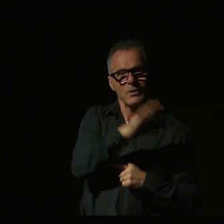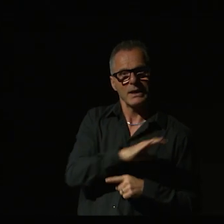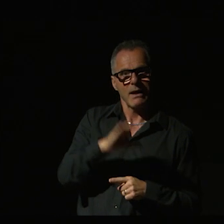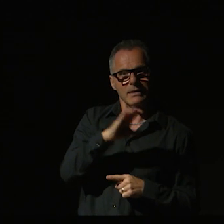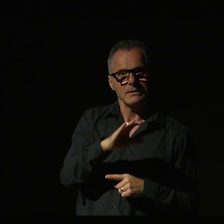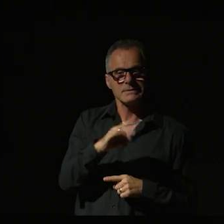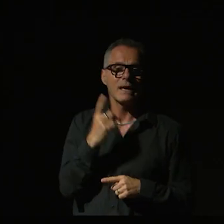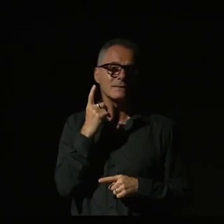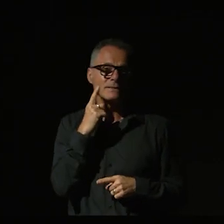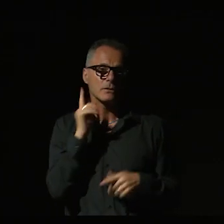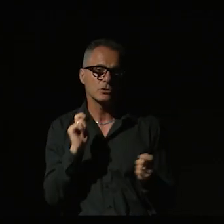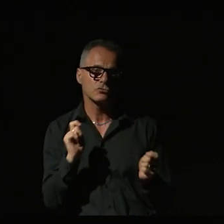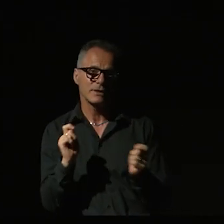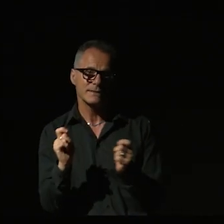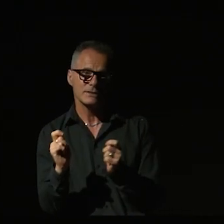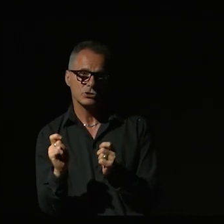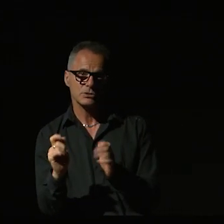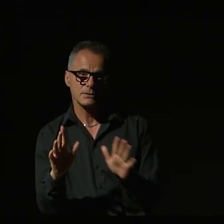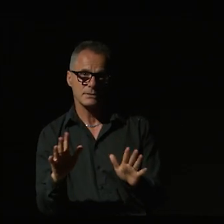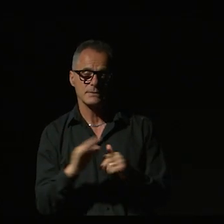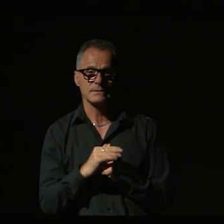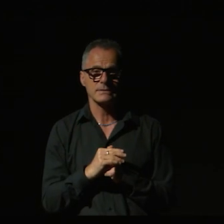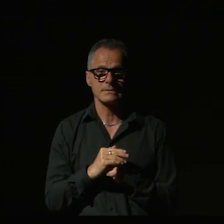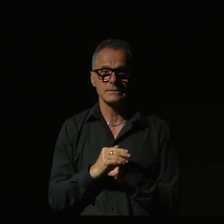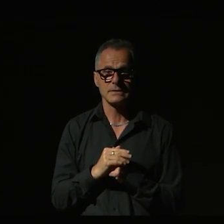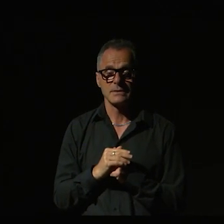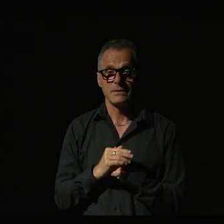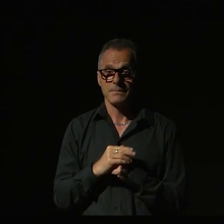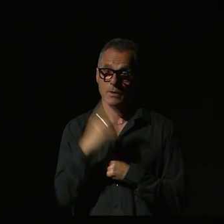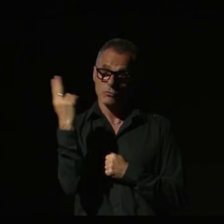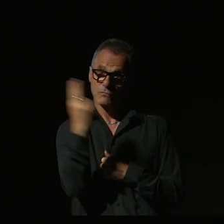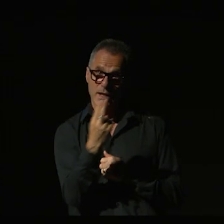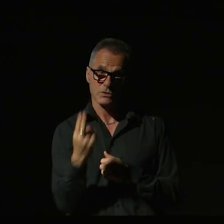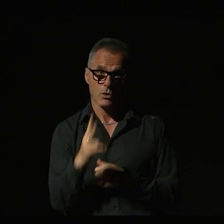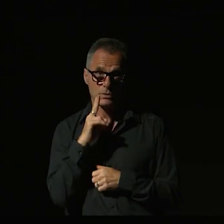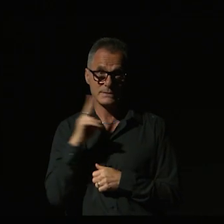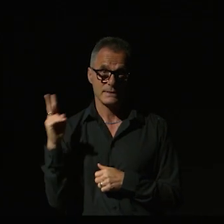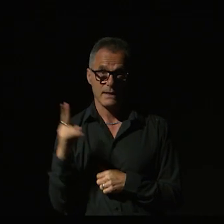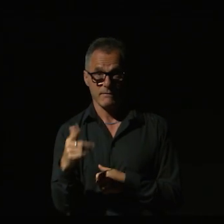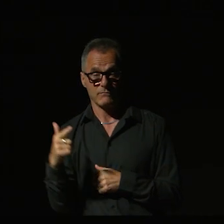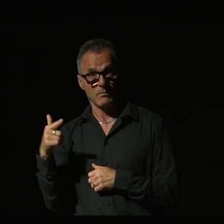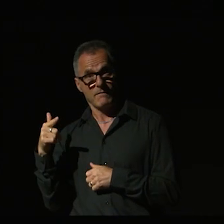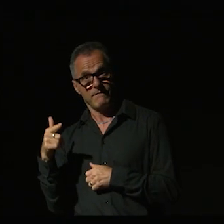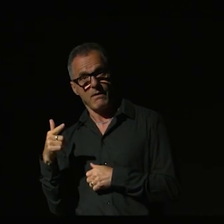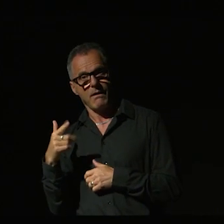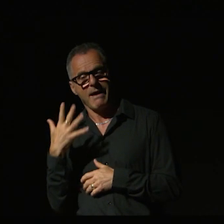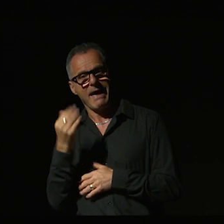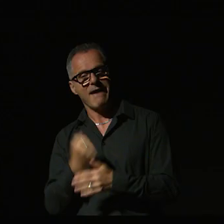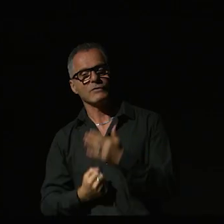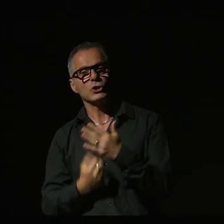And as a fresco, it's designed to be seen from afar with the new technical imaging